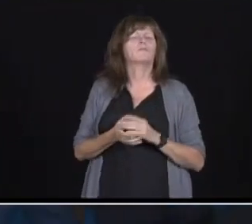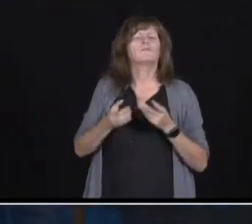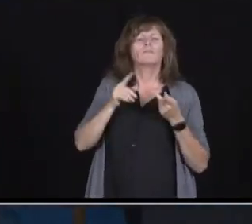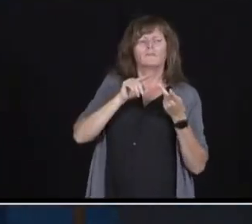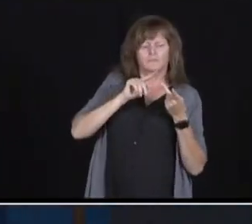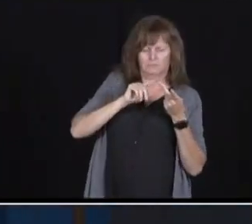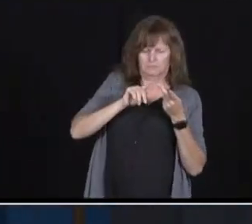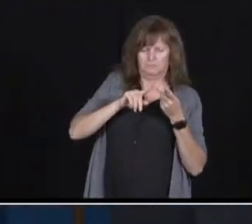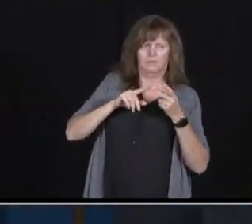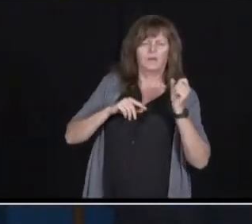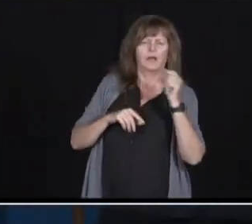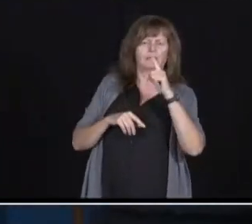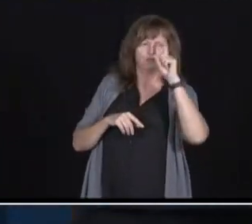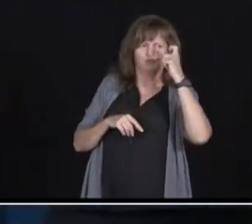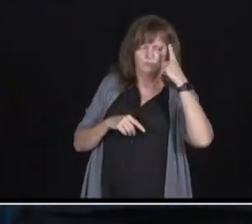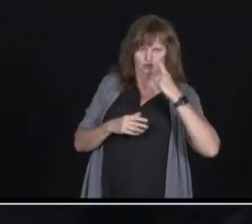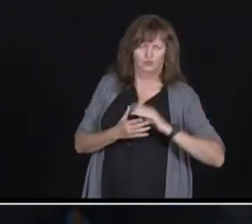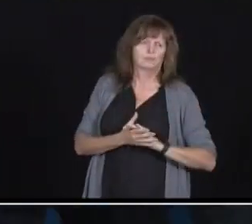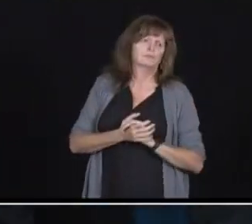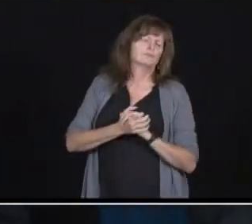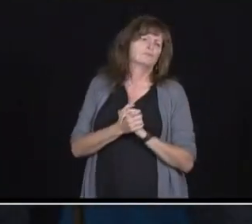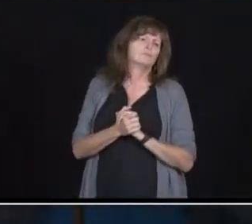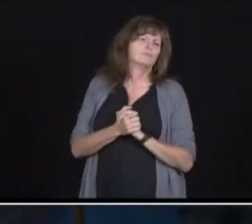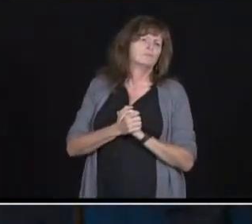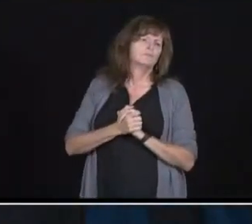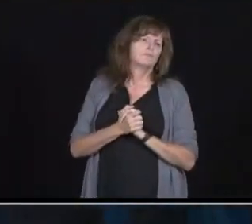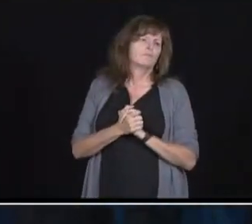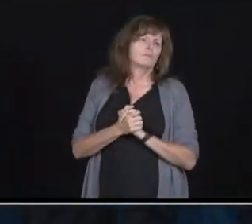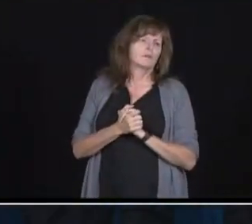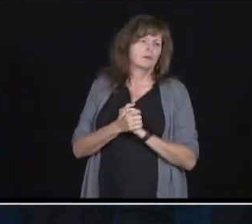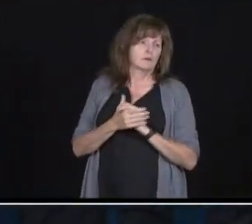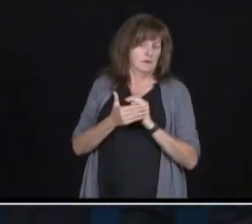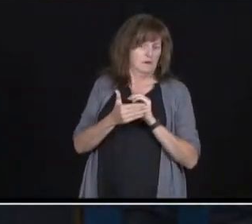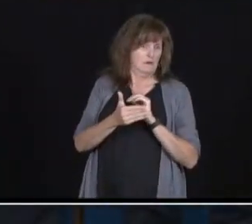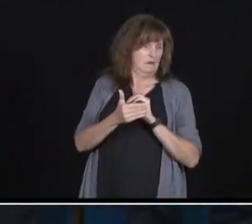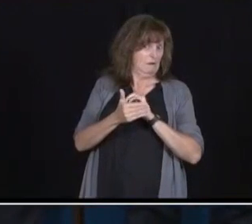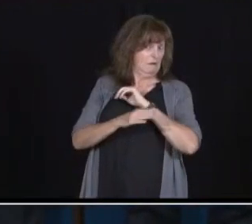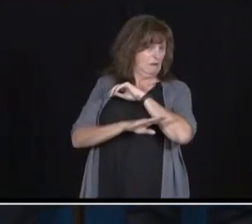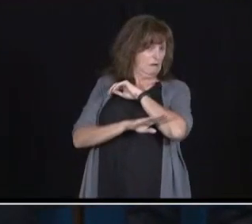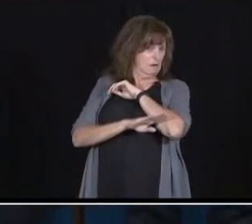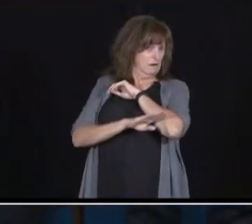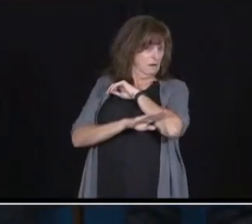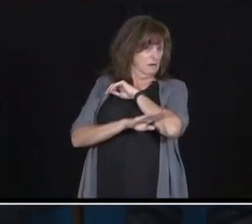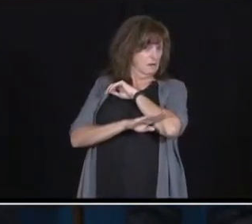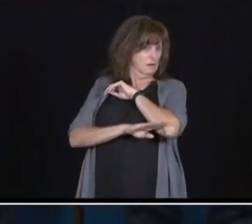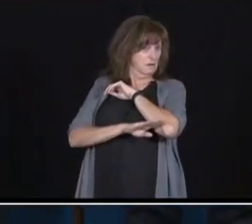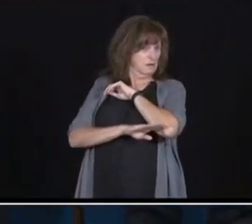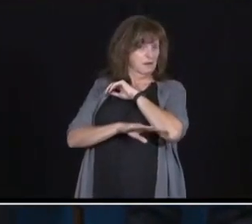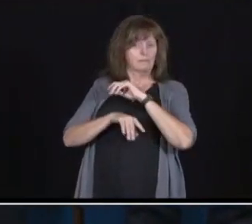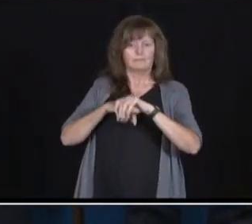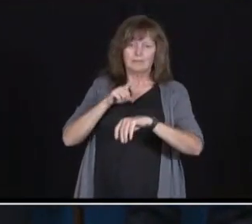Follow-up? This is a question for Premier Ford from one of my colleagues at the National.